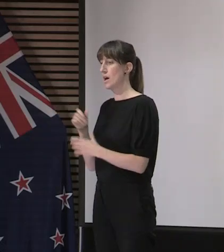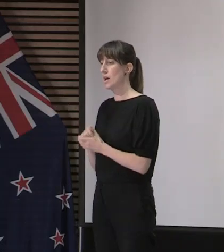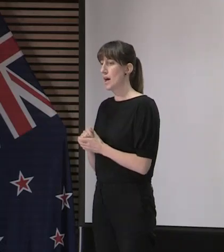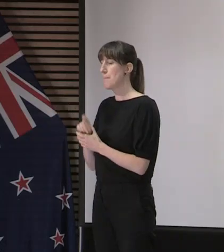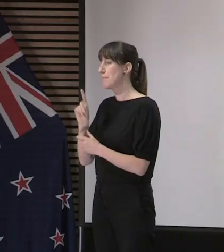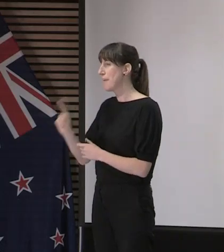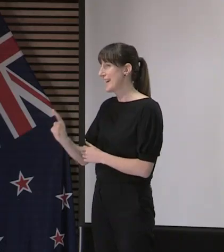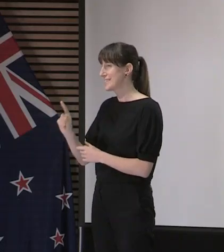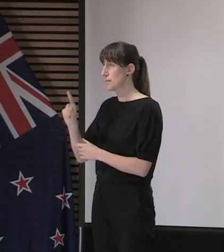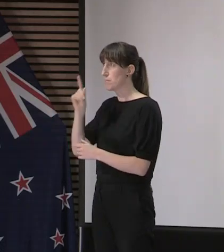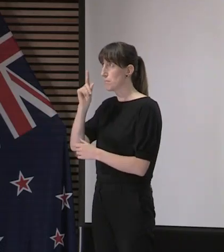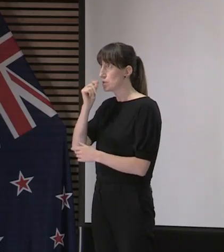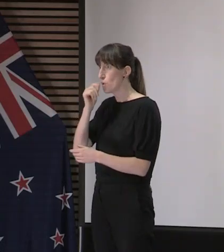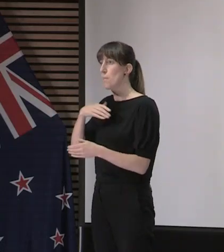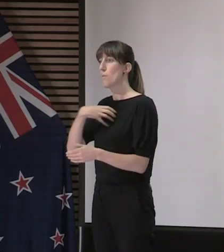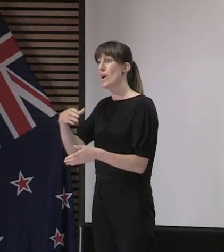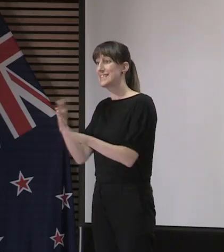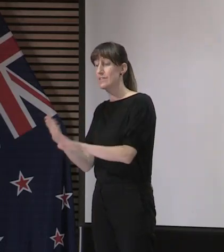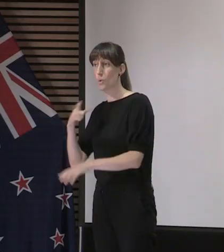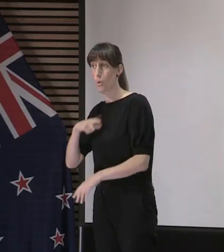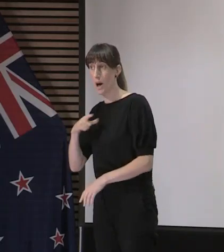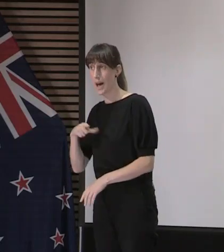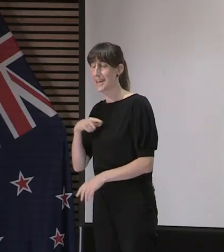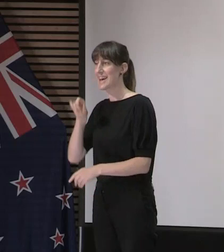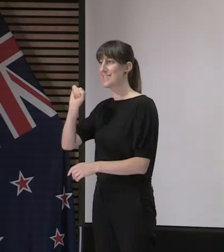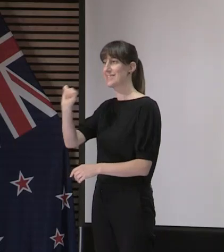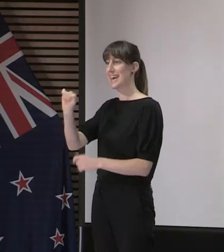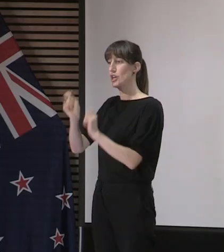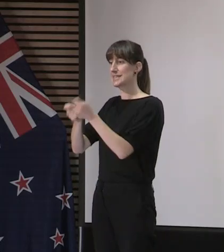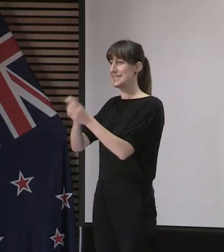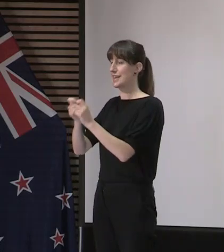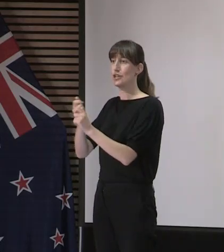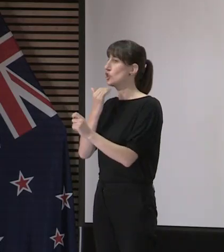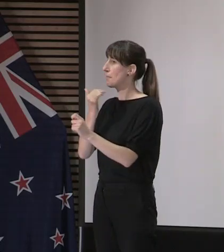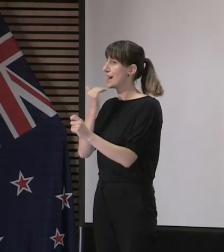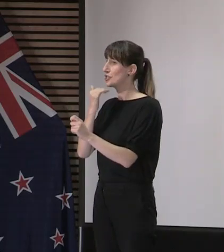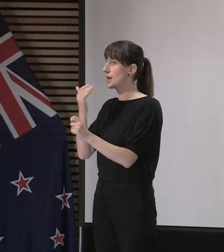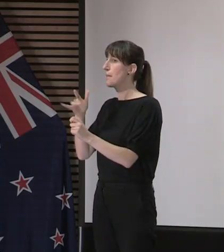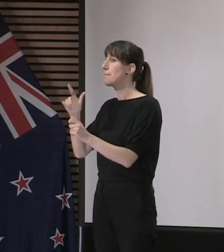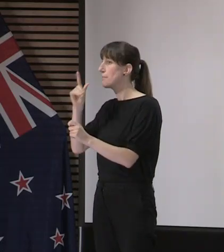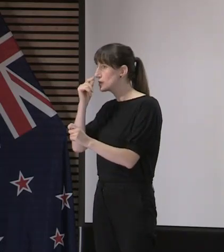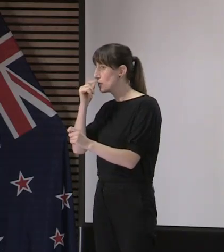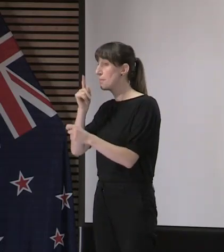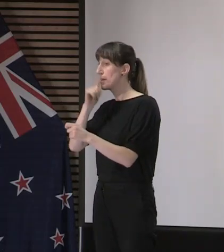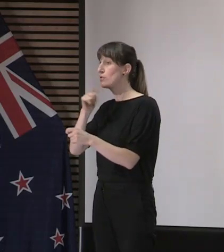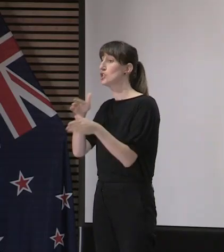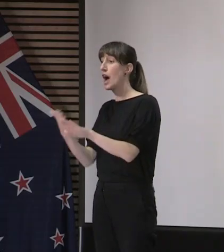deaths, I think this reflects that their testing was not identifying all the cases out